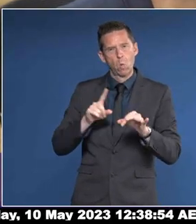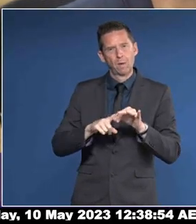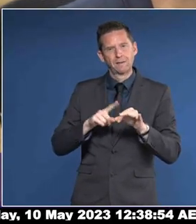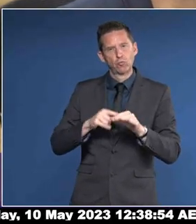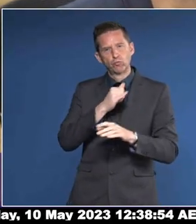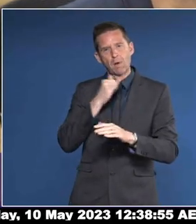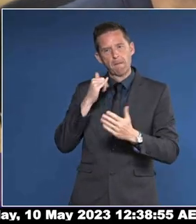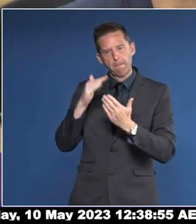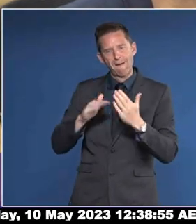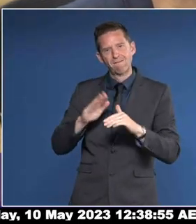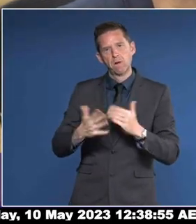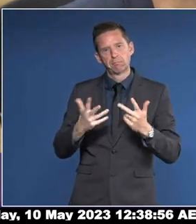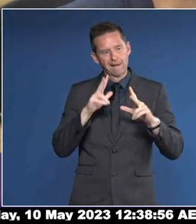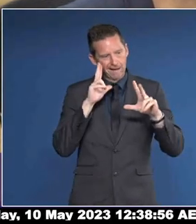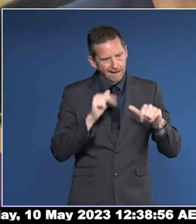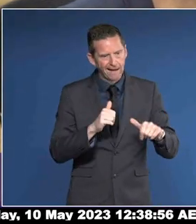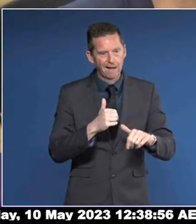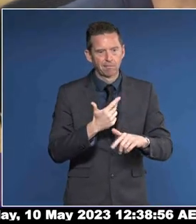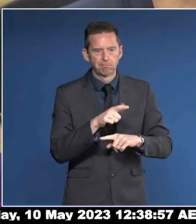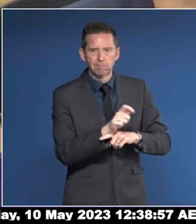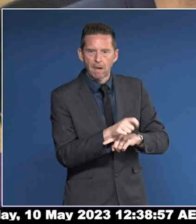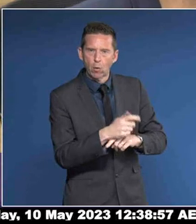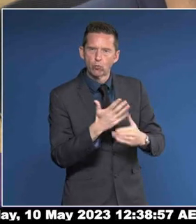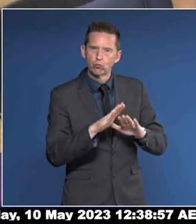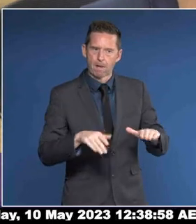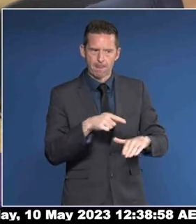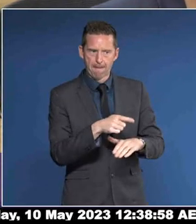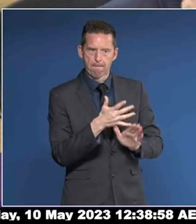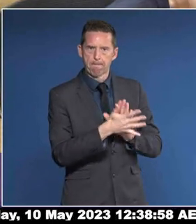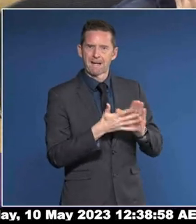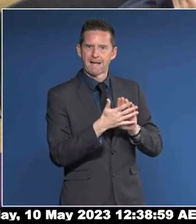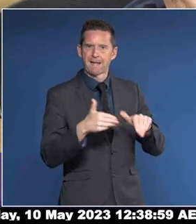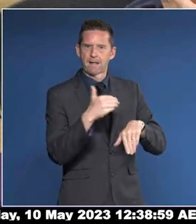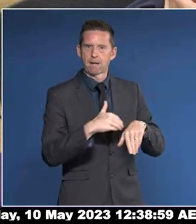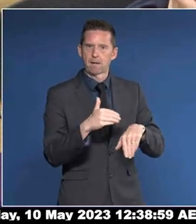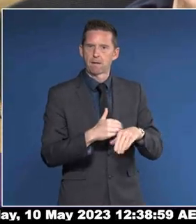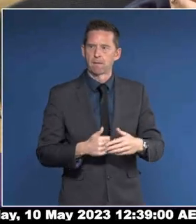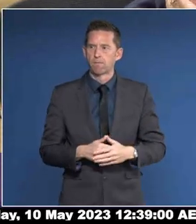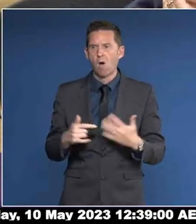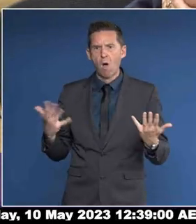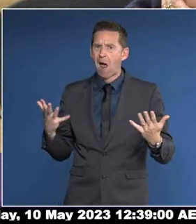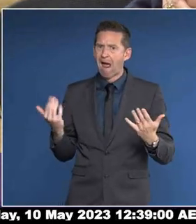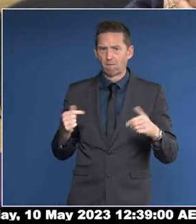neglect of children that would constitute an offence? There's multiple offences that could apply.